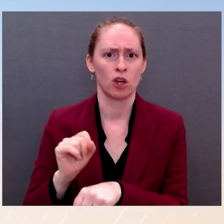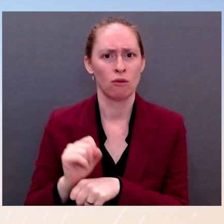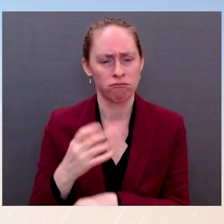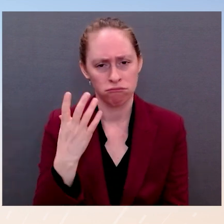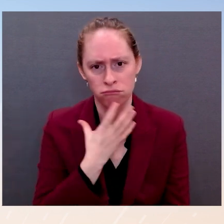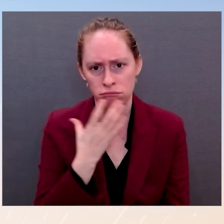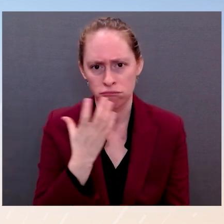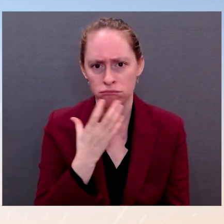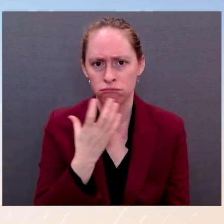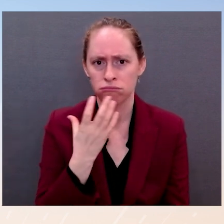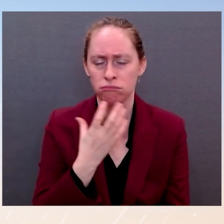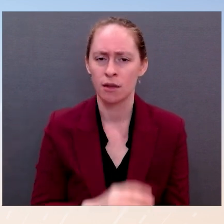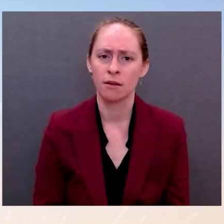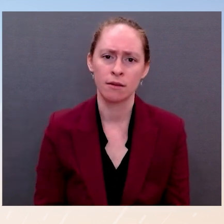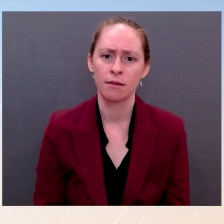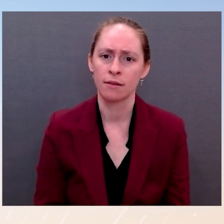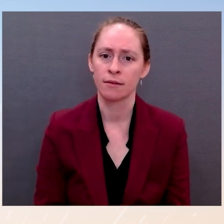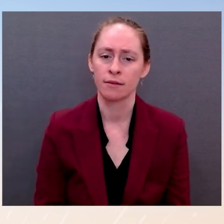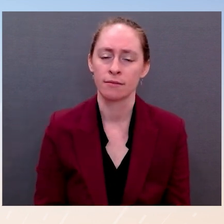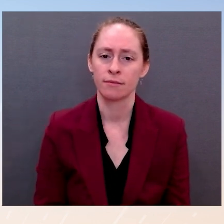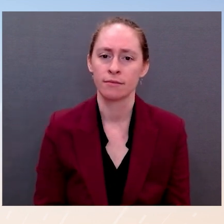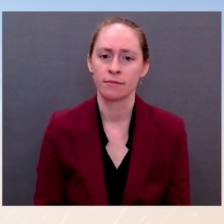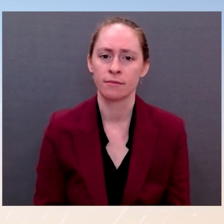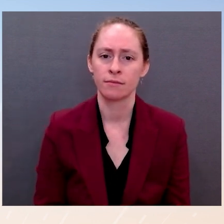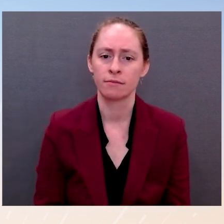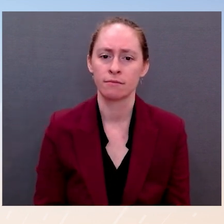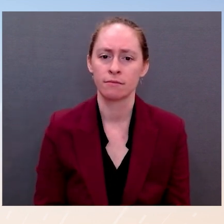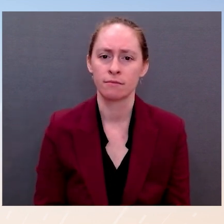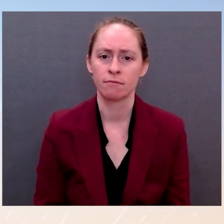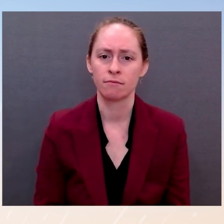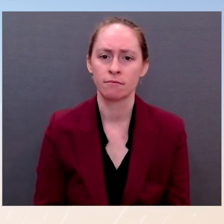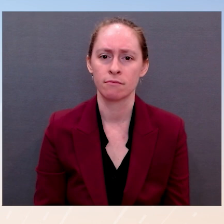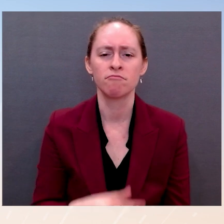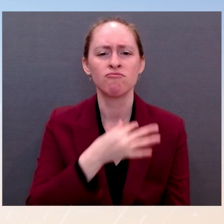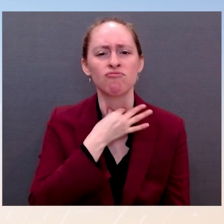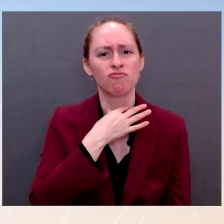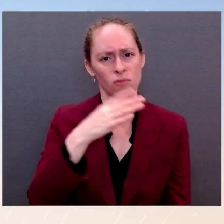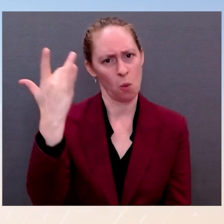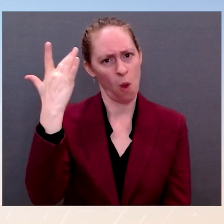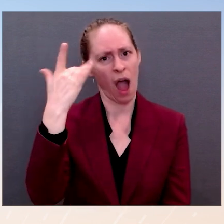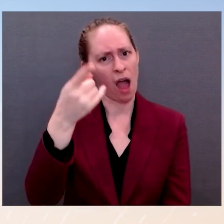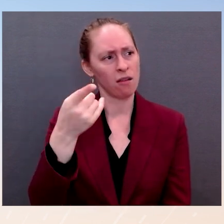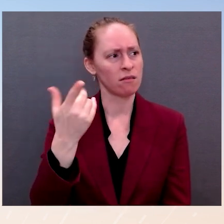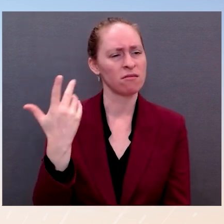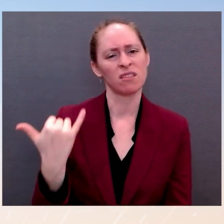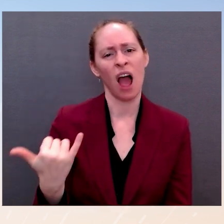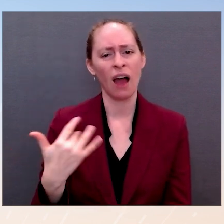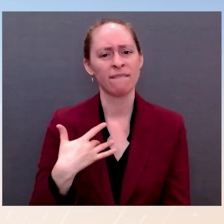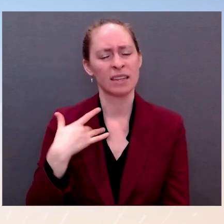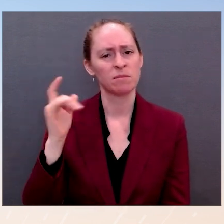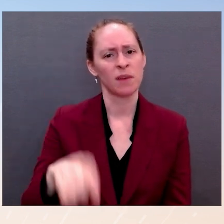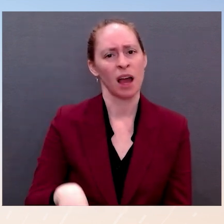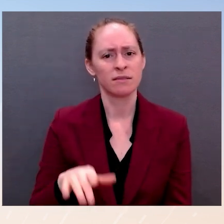And that's where we'll start, Grant. Why did you decide to use your platform to discuss black men and prostate cancer screenings?